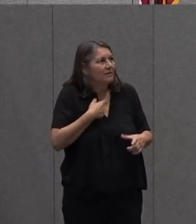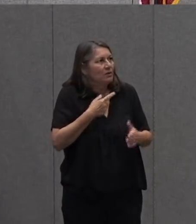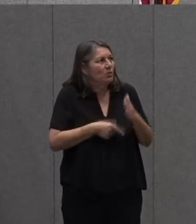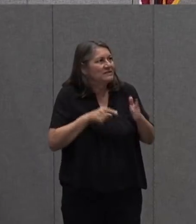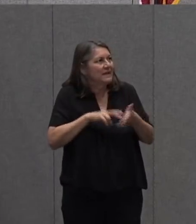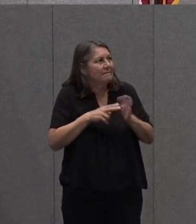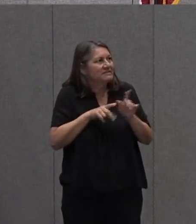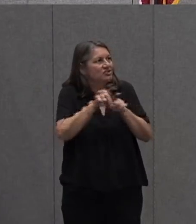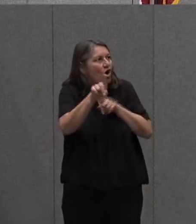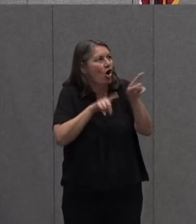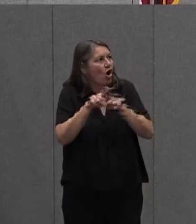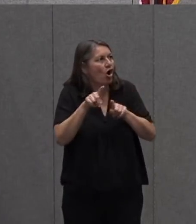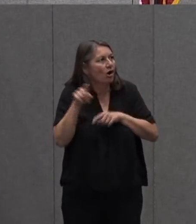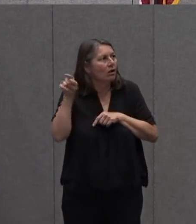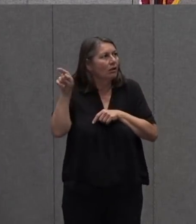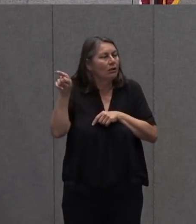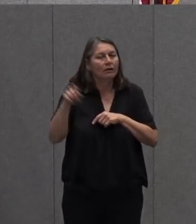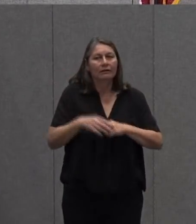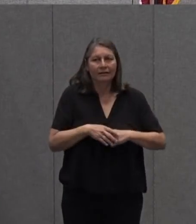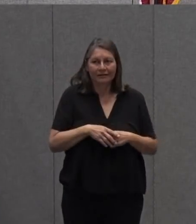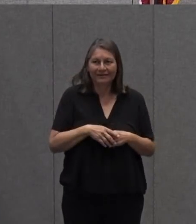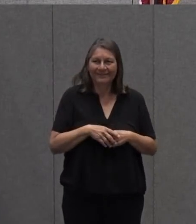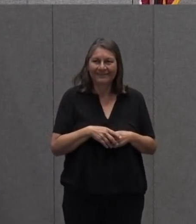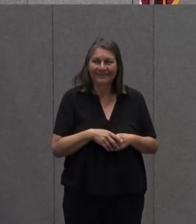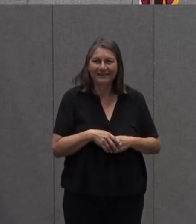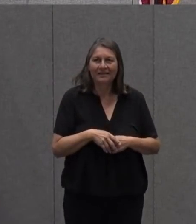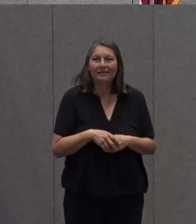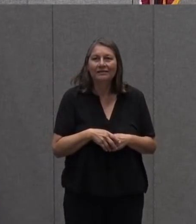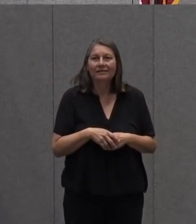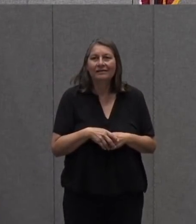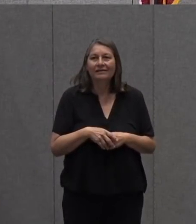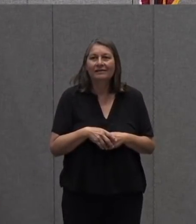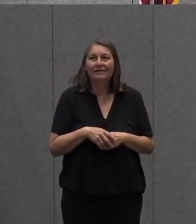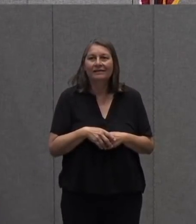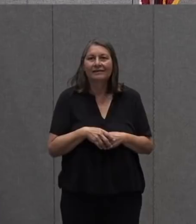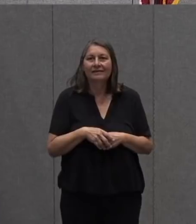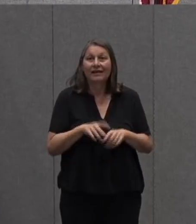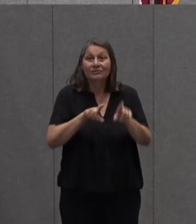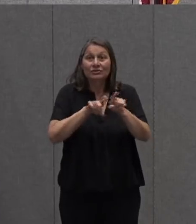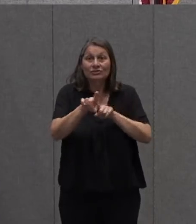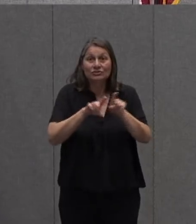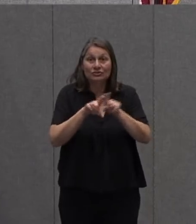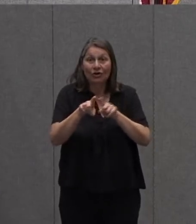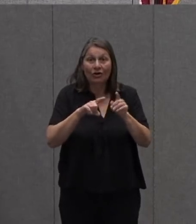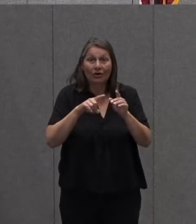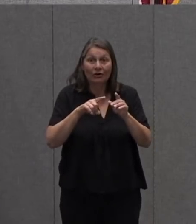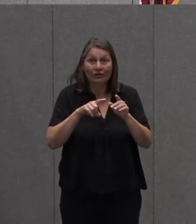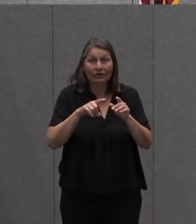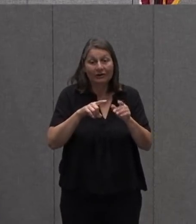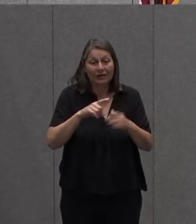You are a star. Star means we're all winners. No, if you land on the star Ms. Lori, you get to choose